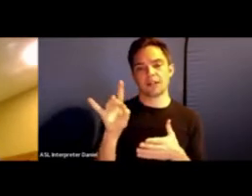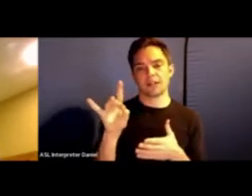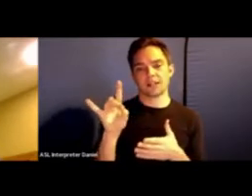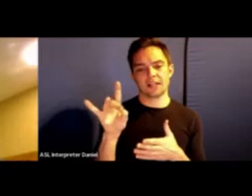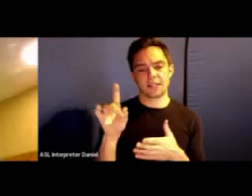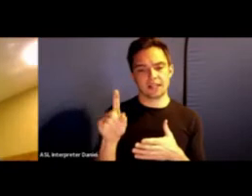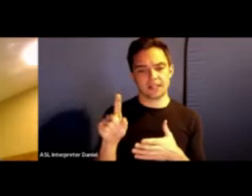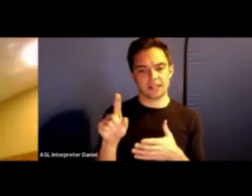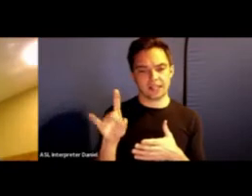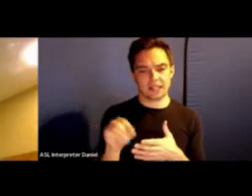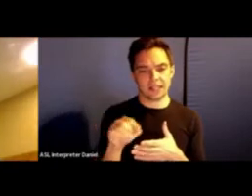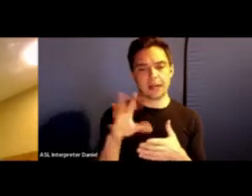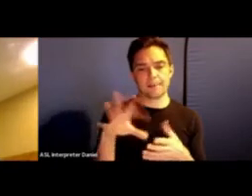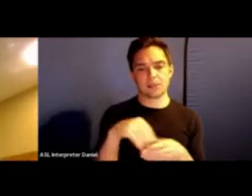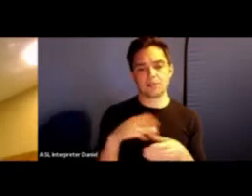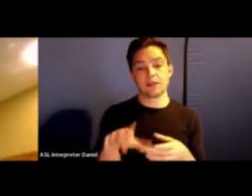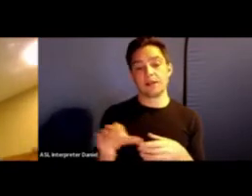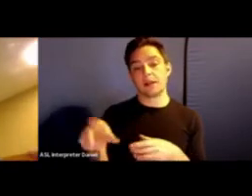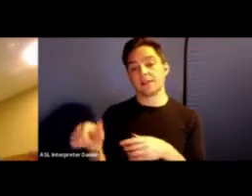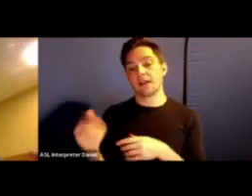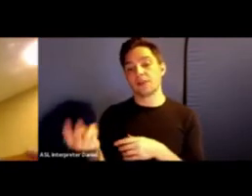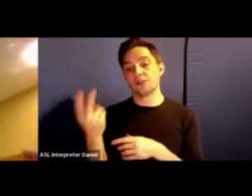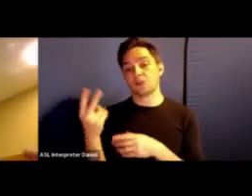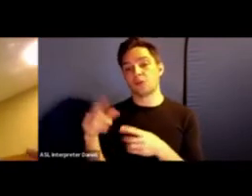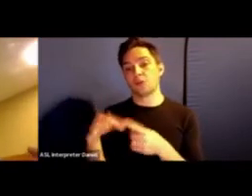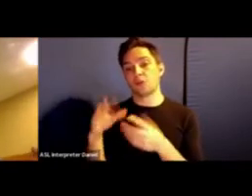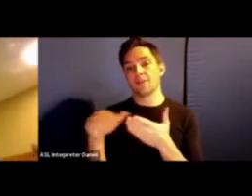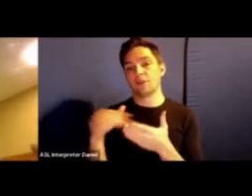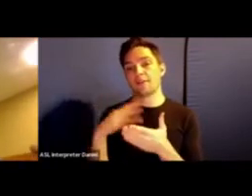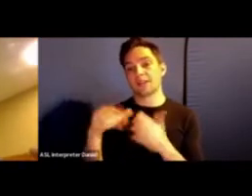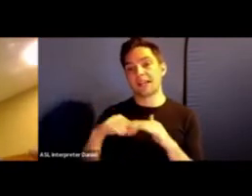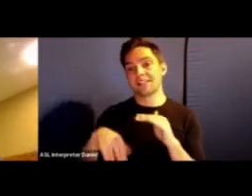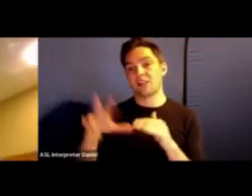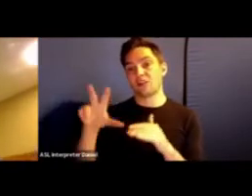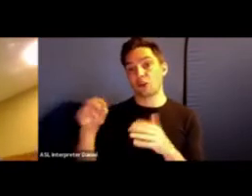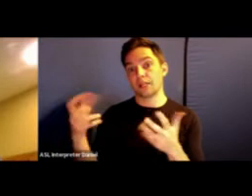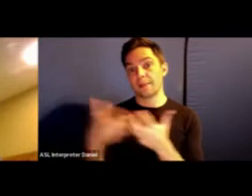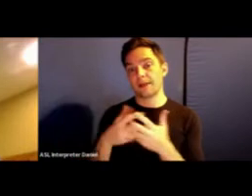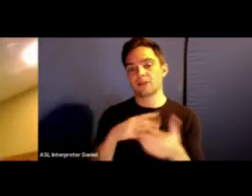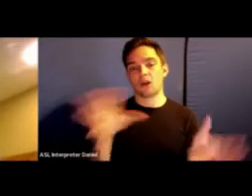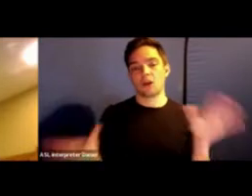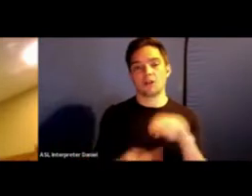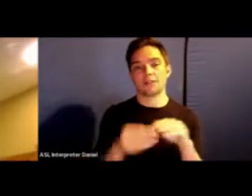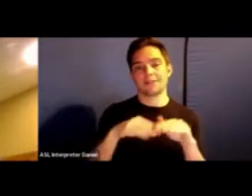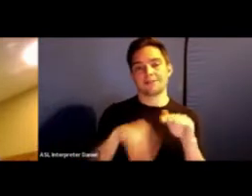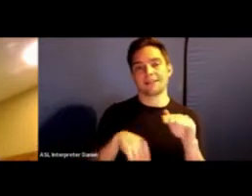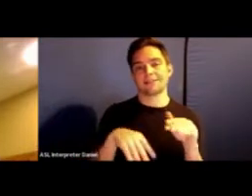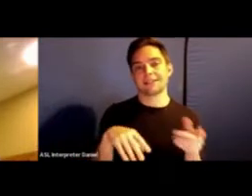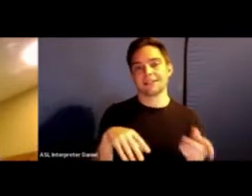the other two waivers, we have less than 30 combined. So overall, they're less than 2000.